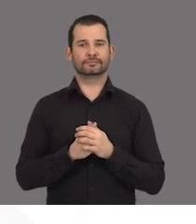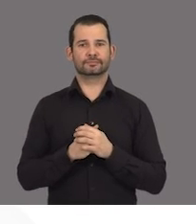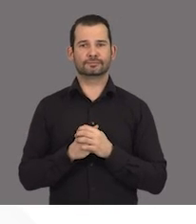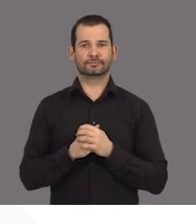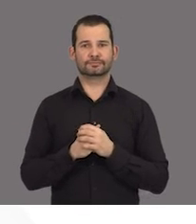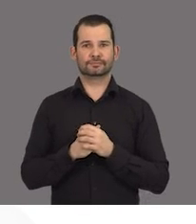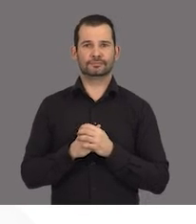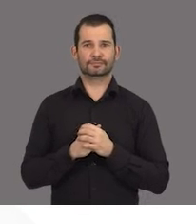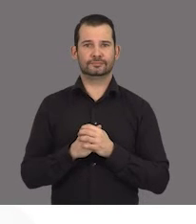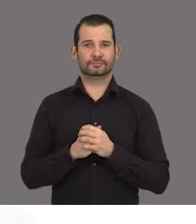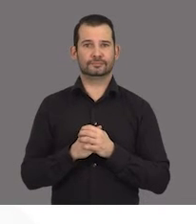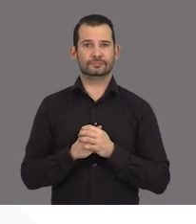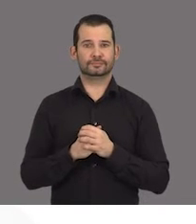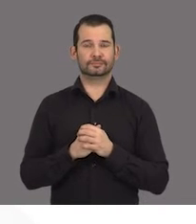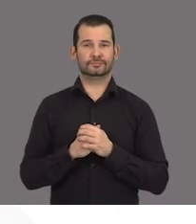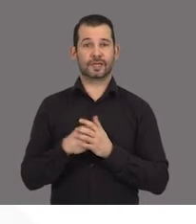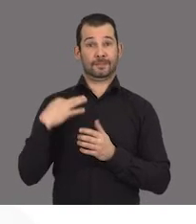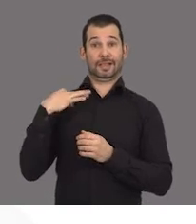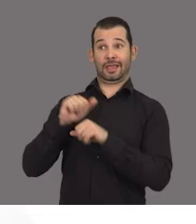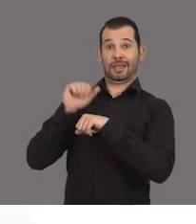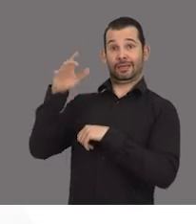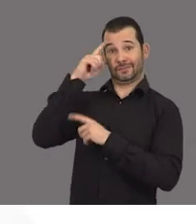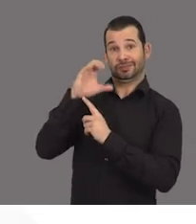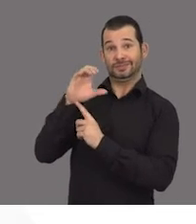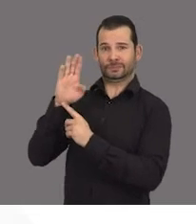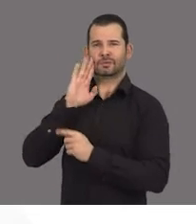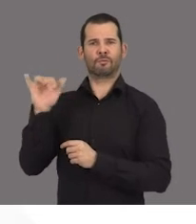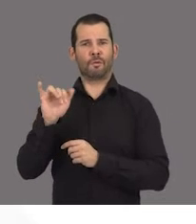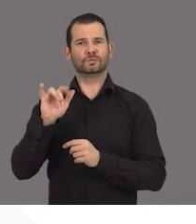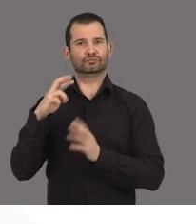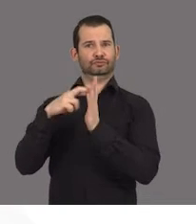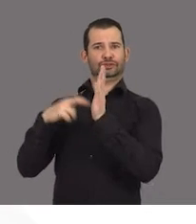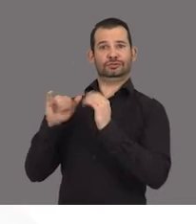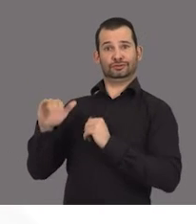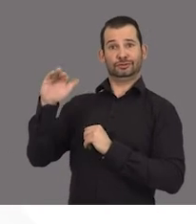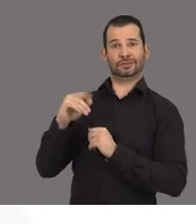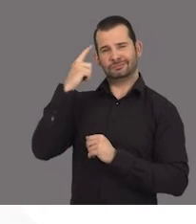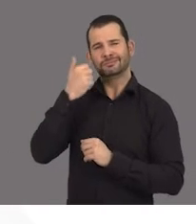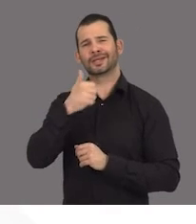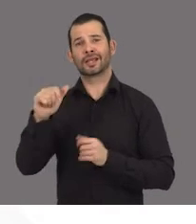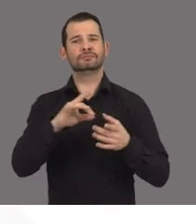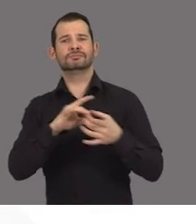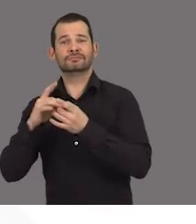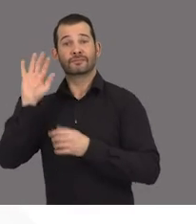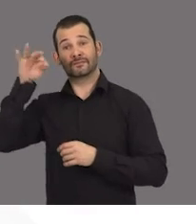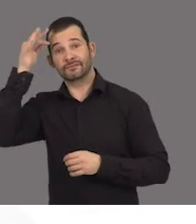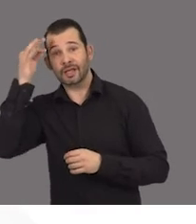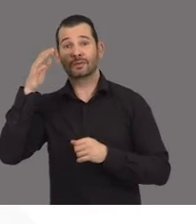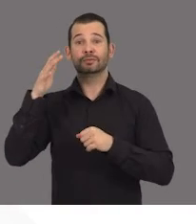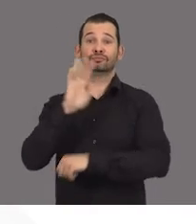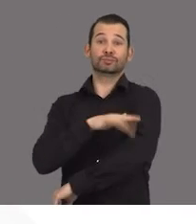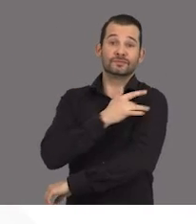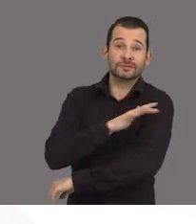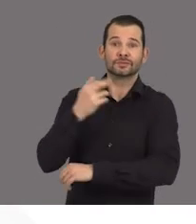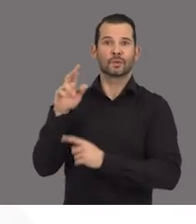Applying for the CCB will also register the child for any related federal, provincial or territorial programs.